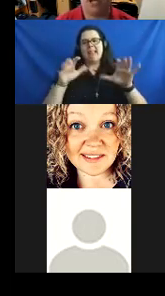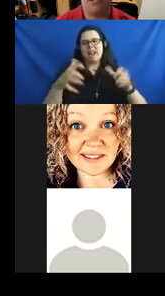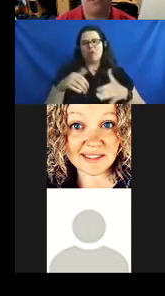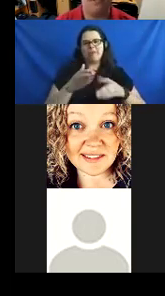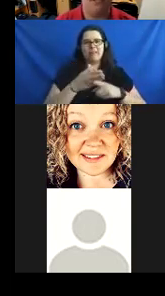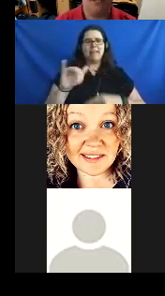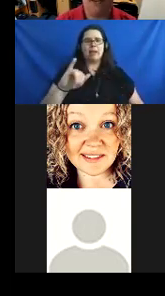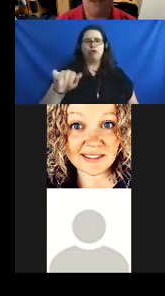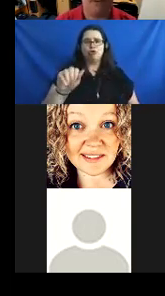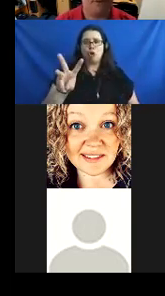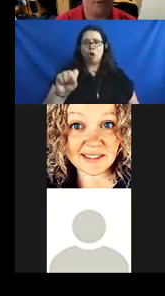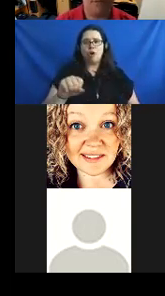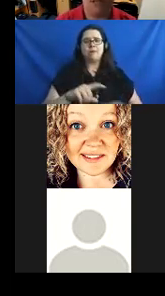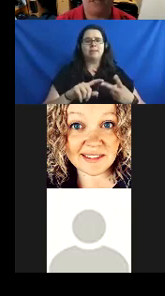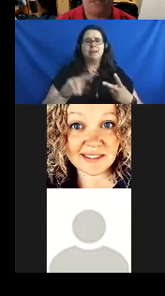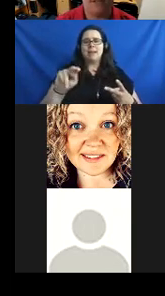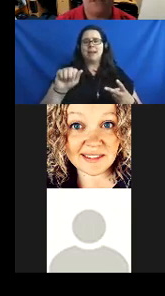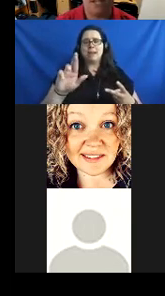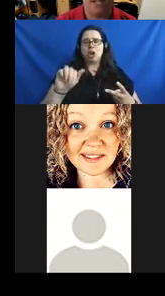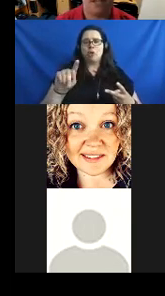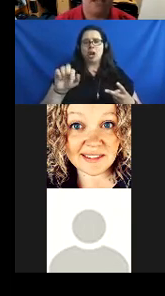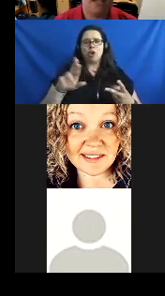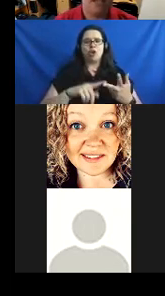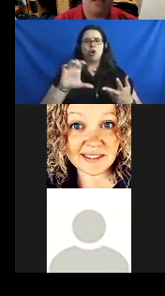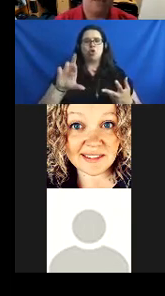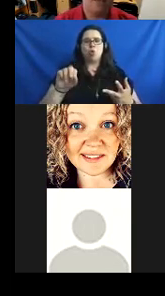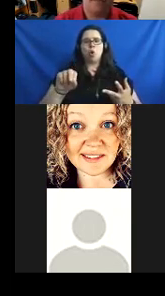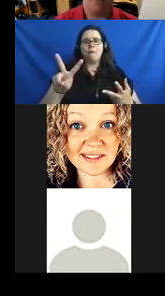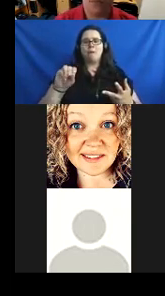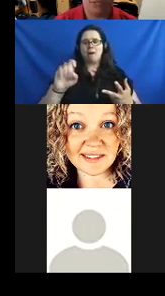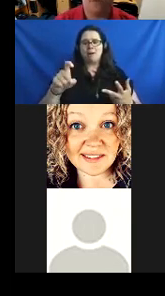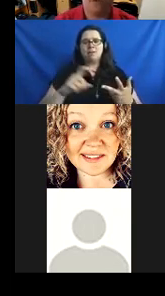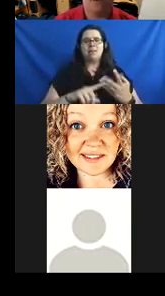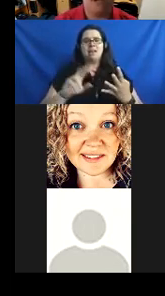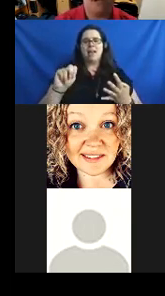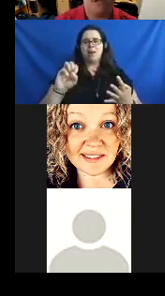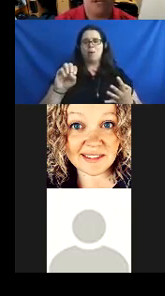NARRATOR, CHROMEVOX, iOS OR iOS PRODUCTS.